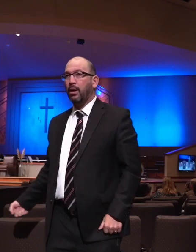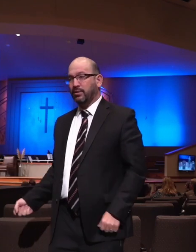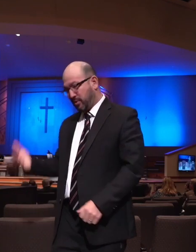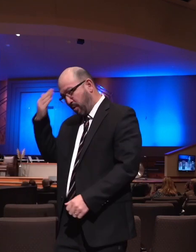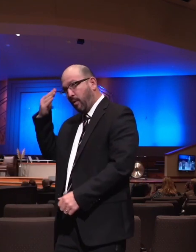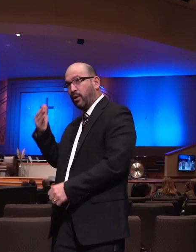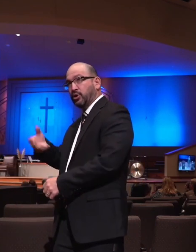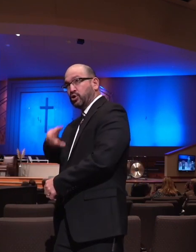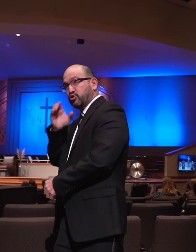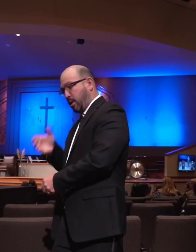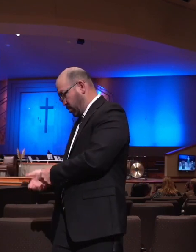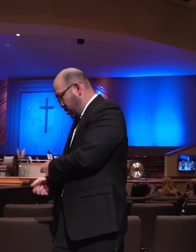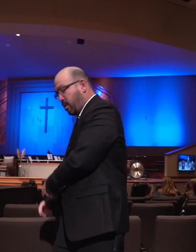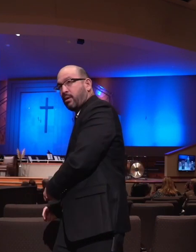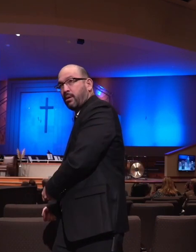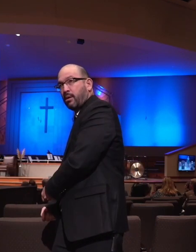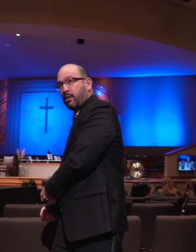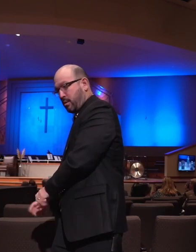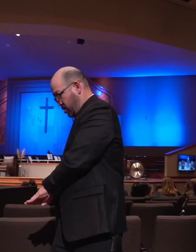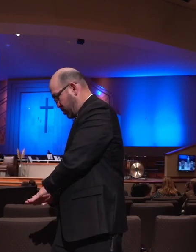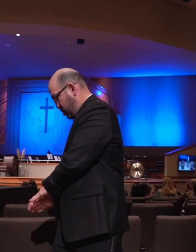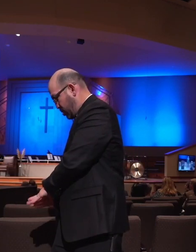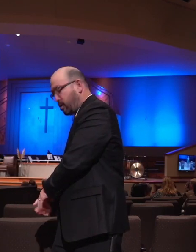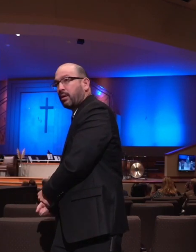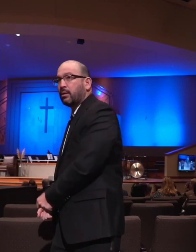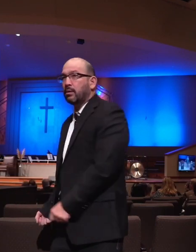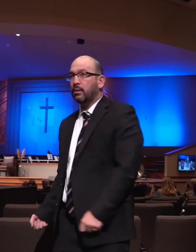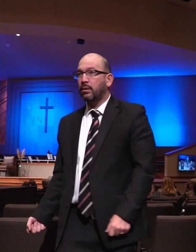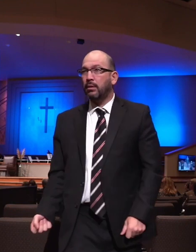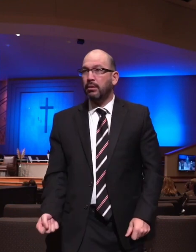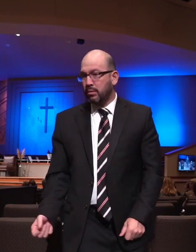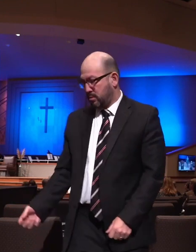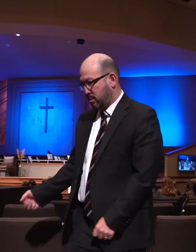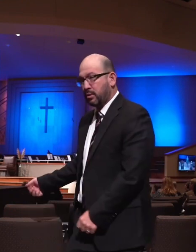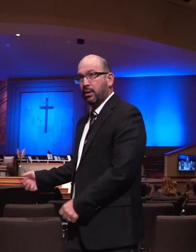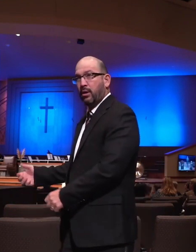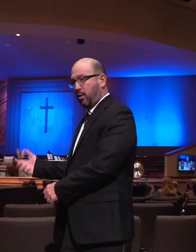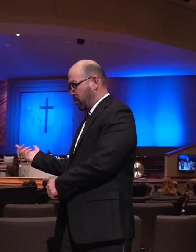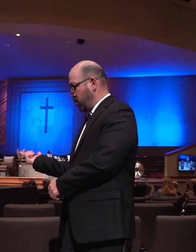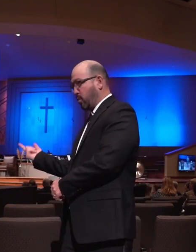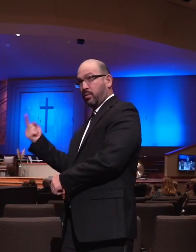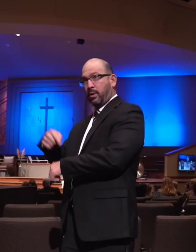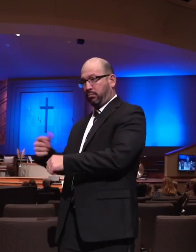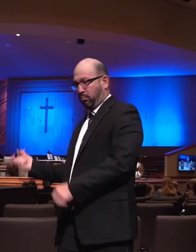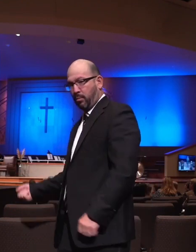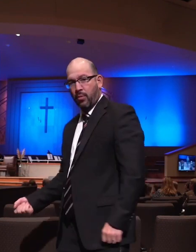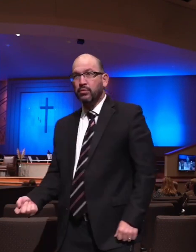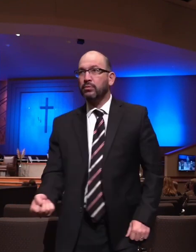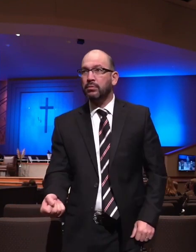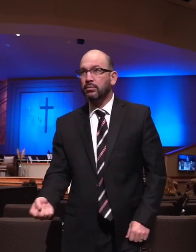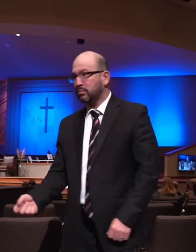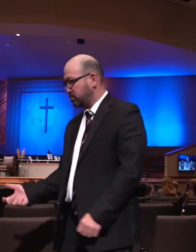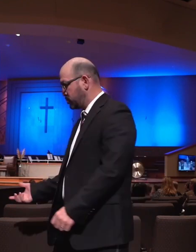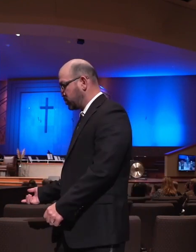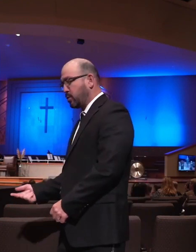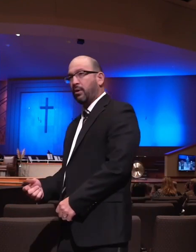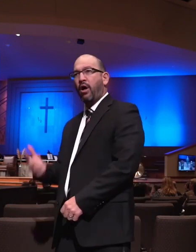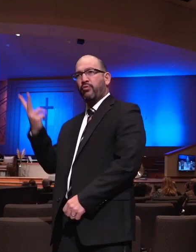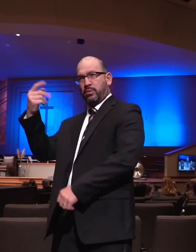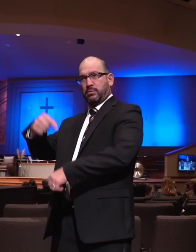for that we had three coolers with us I went back for each one and we had the cooler and Ben would have a case of Bibles and he'd go back and get one